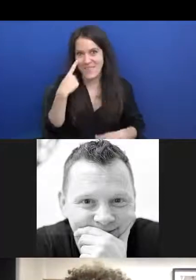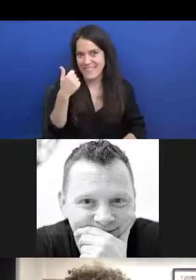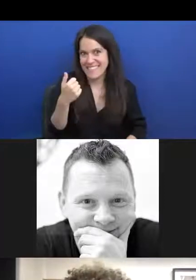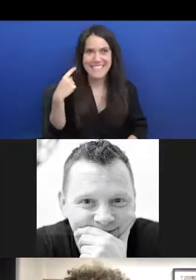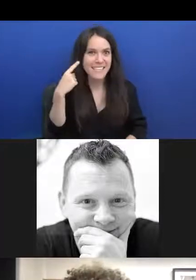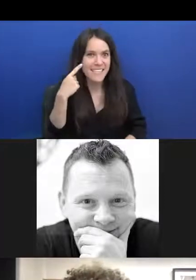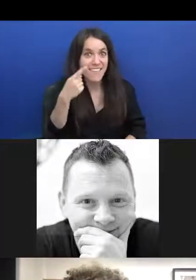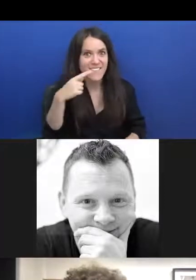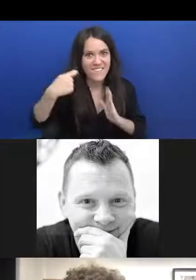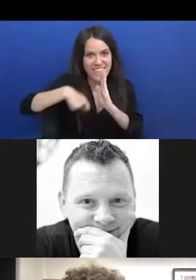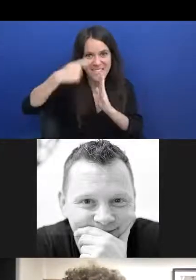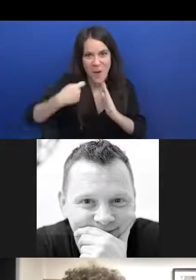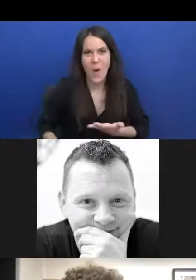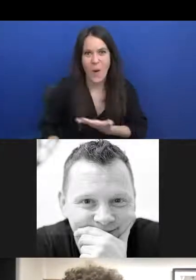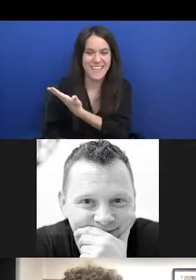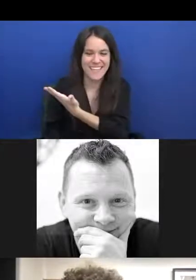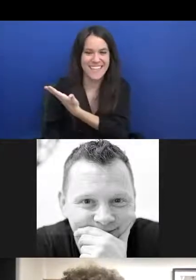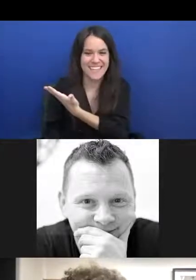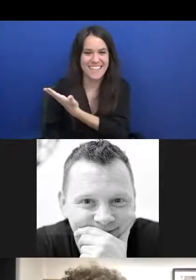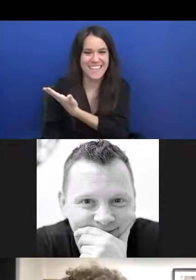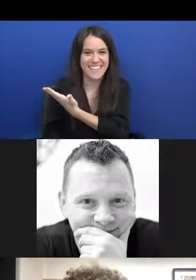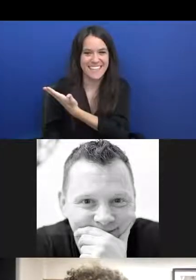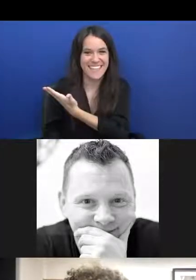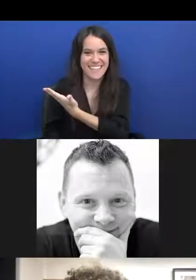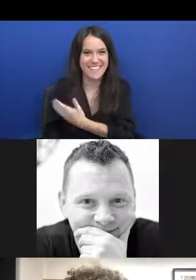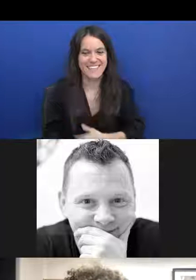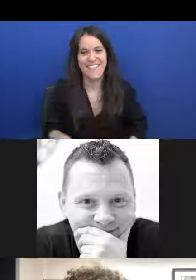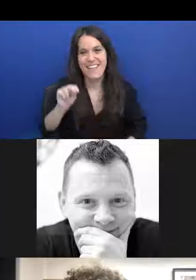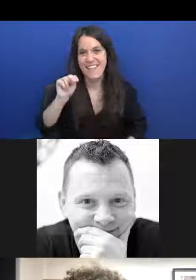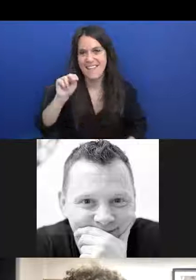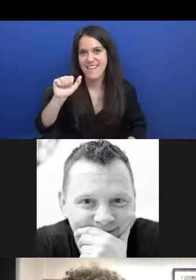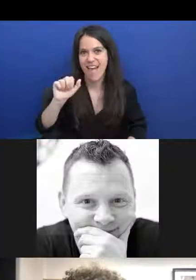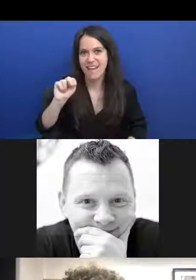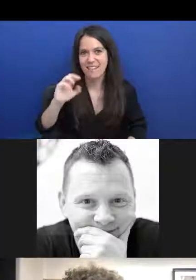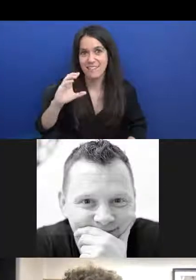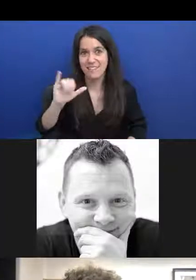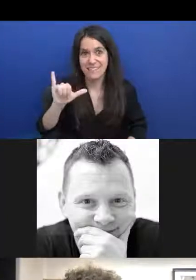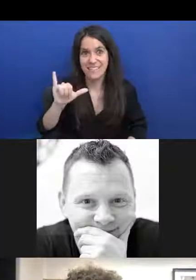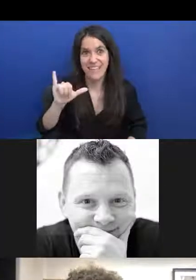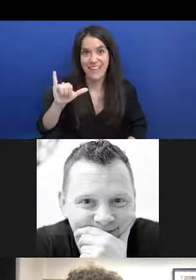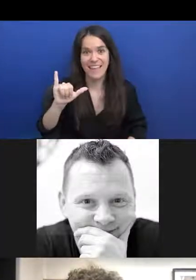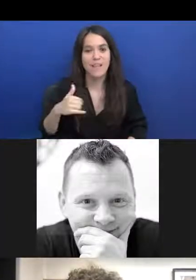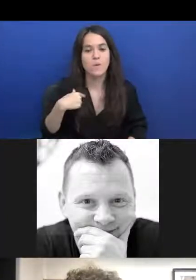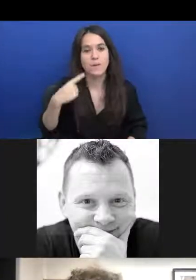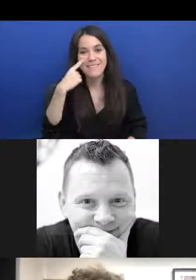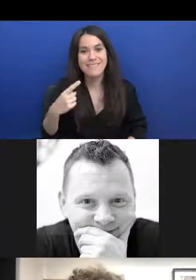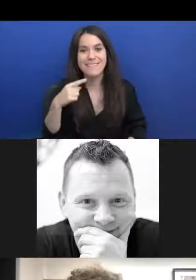which I made with Nancy Ngalmindjalmag the idea is that we'll use it in a online Mawng course